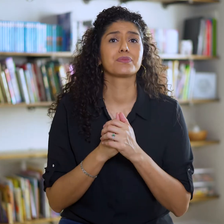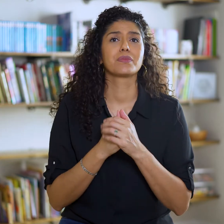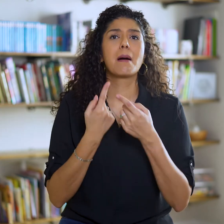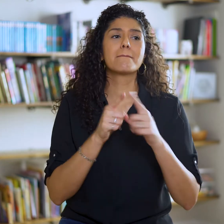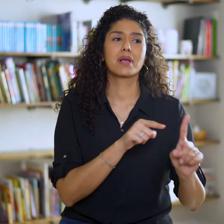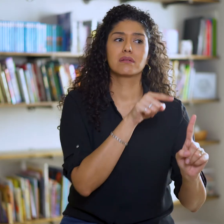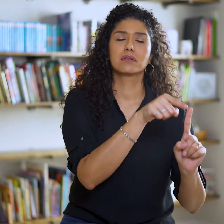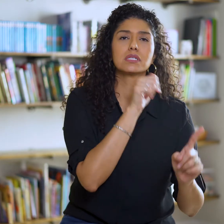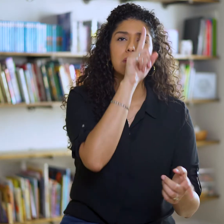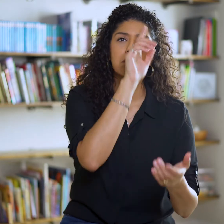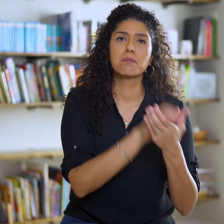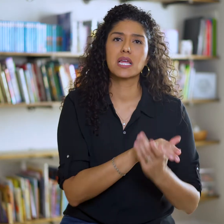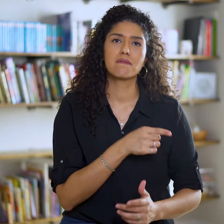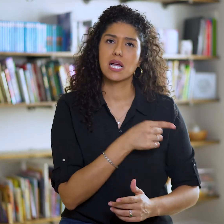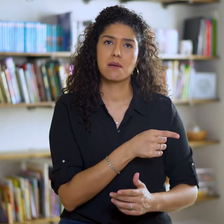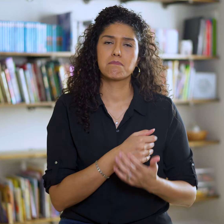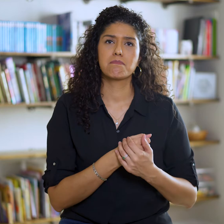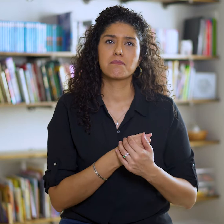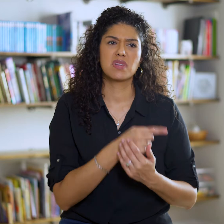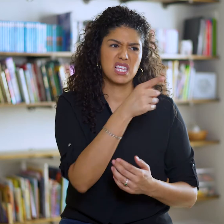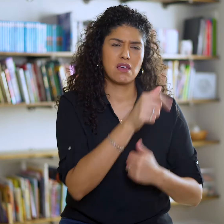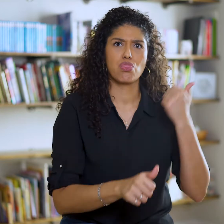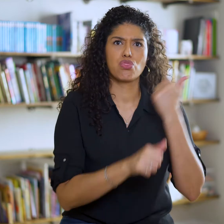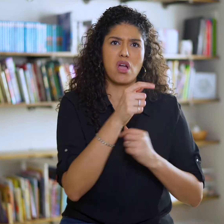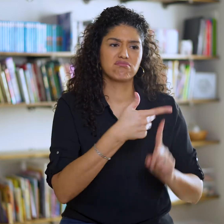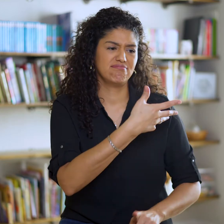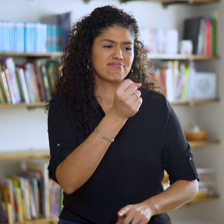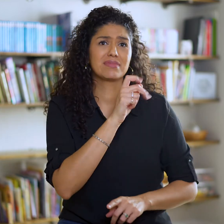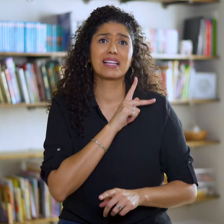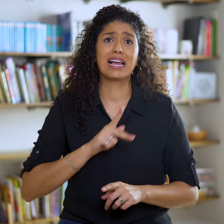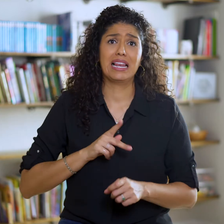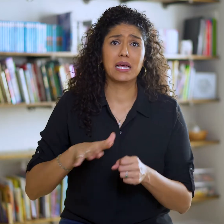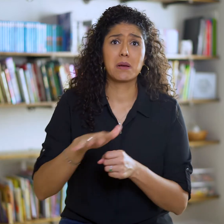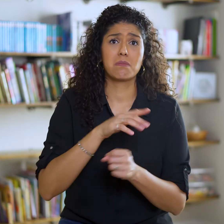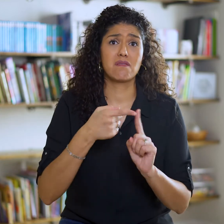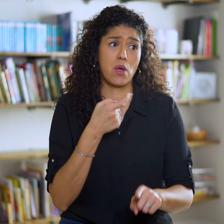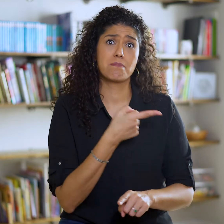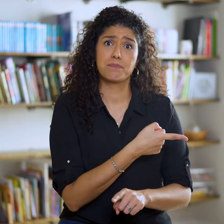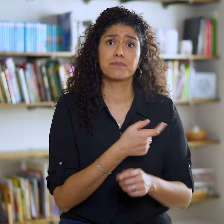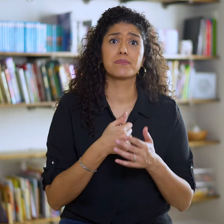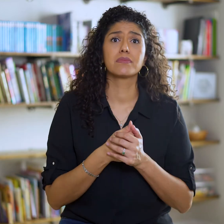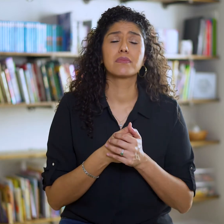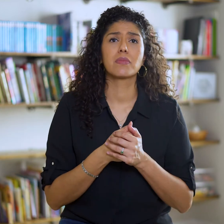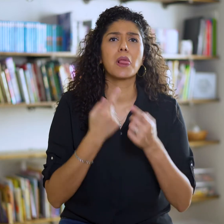But Saul doesn’t believe him, and he threatens to take the kingdom away from Jon.